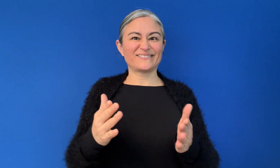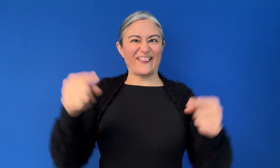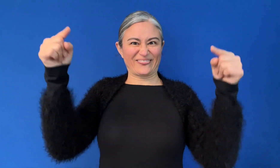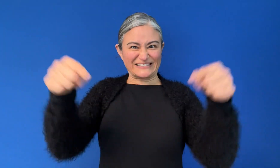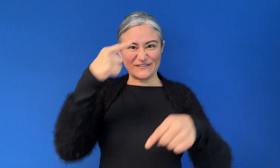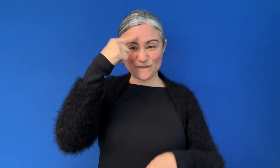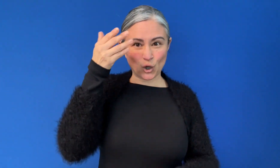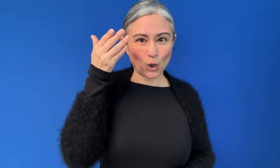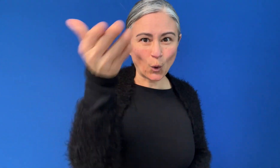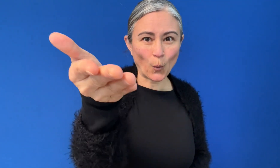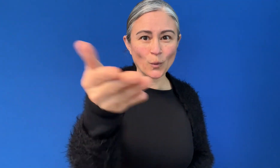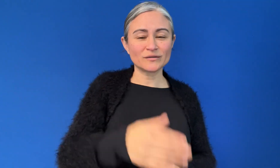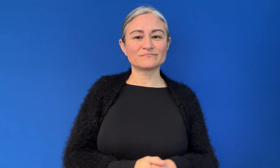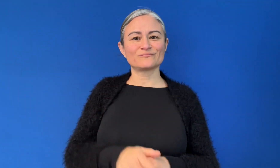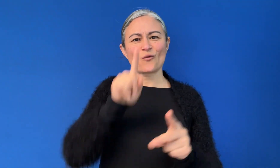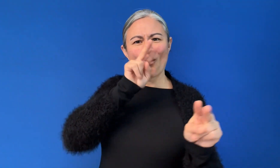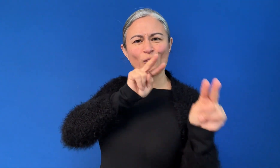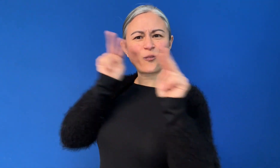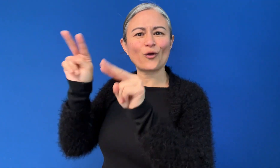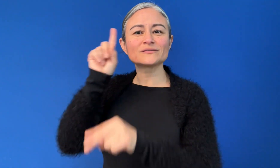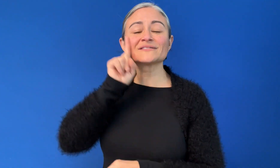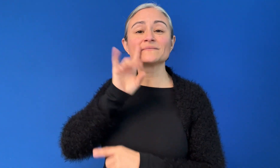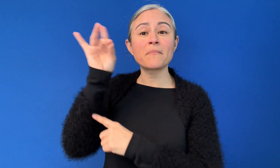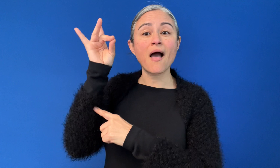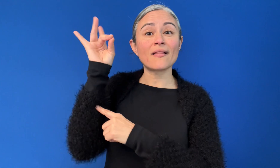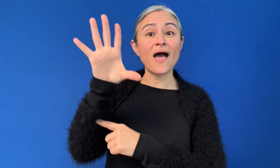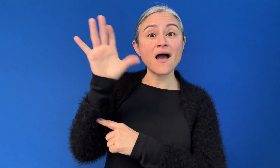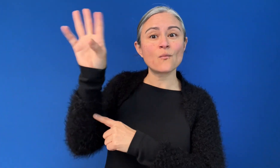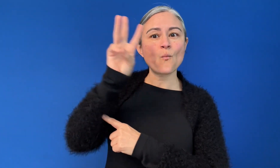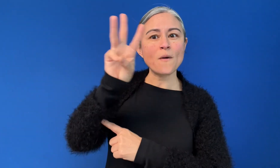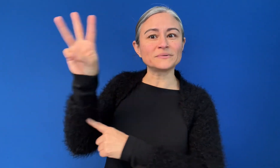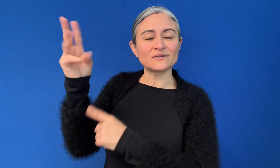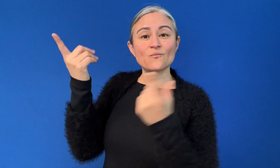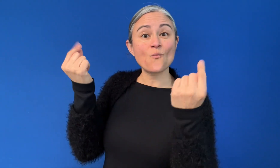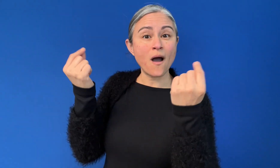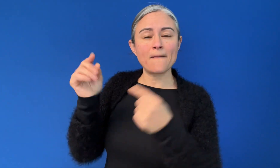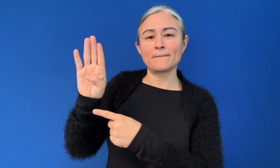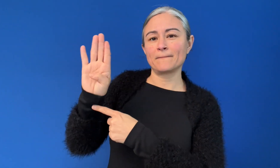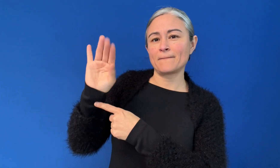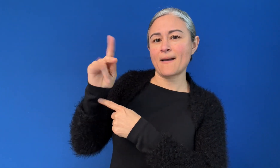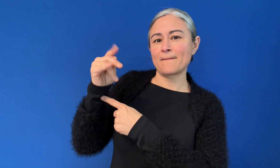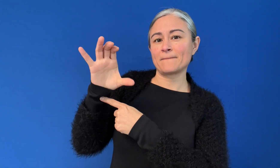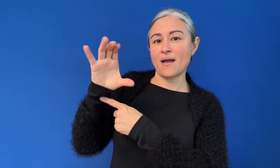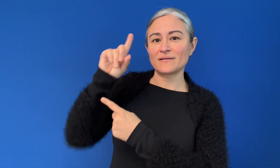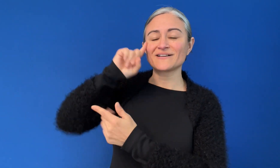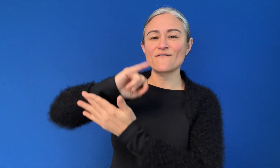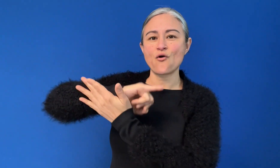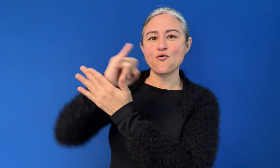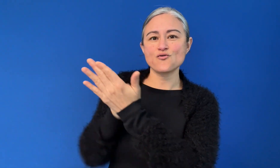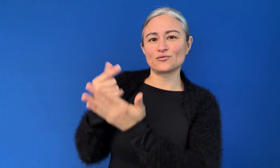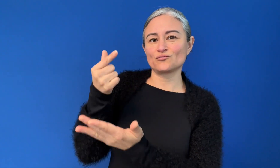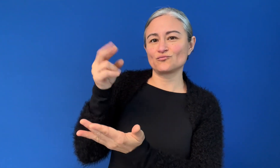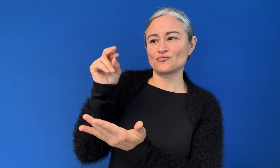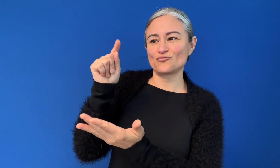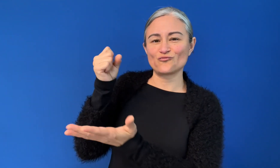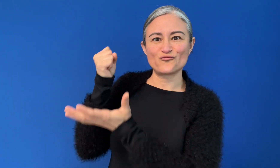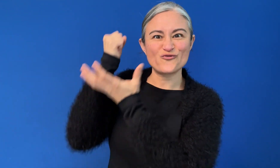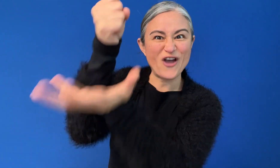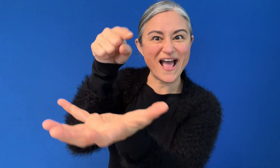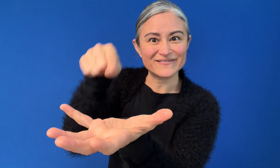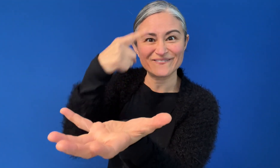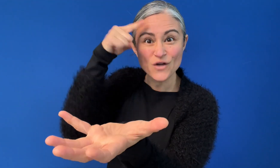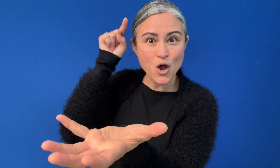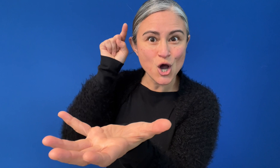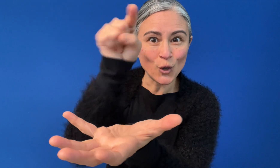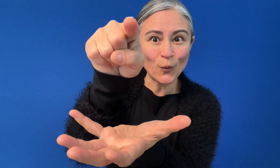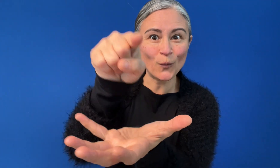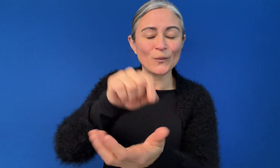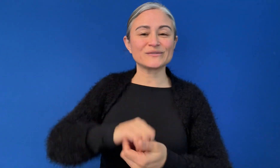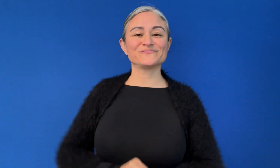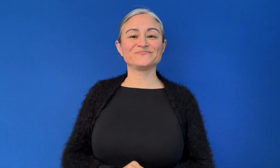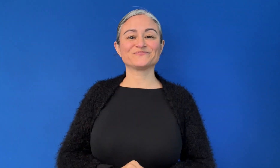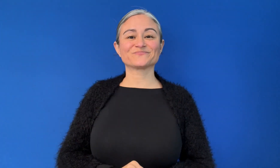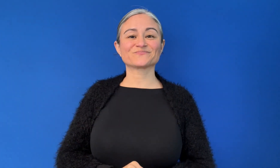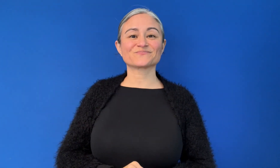Check out the BIPOC Deaf Arts Grant from Deaf Spotlight!